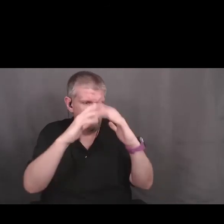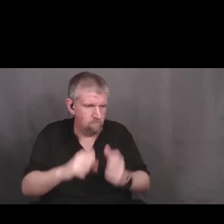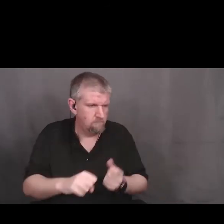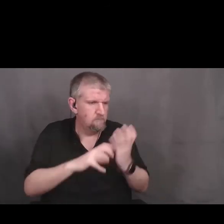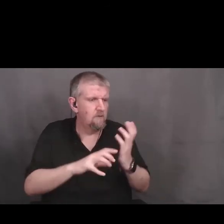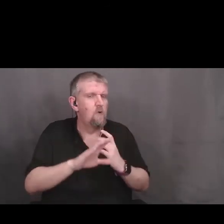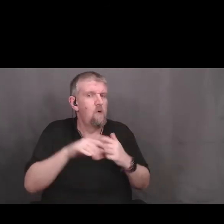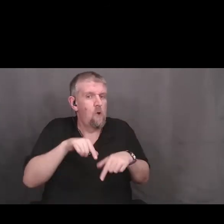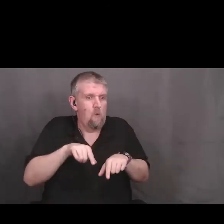while they are working.